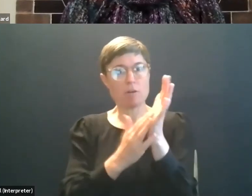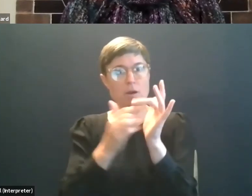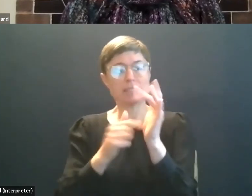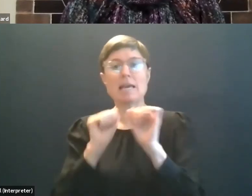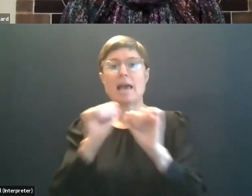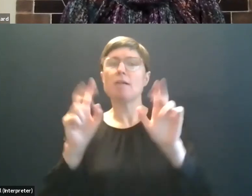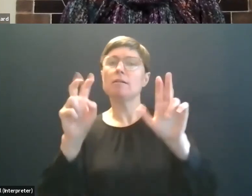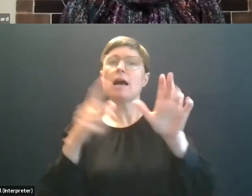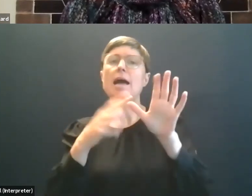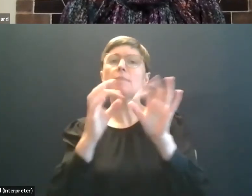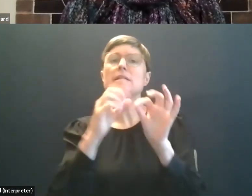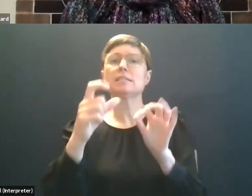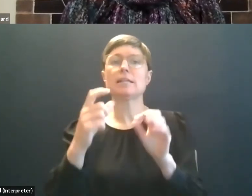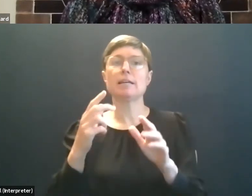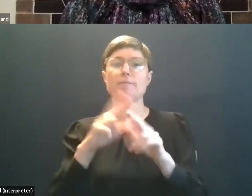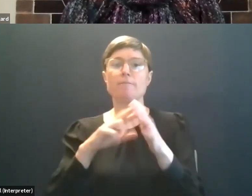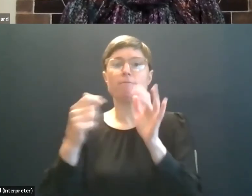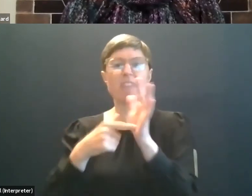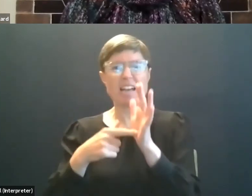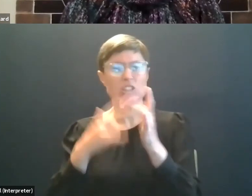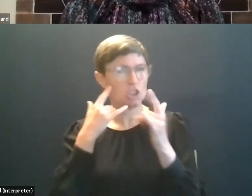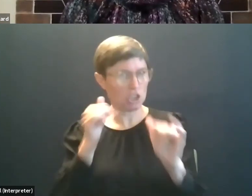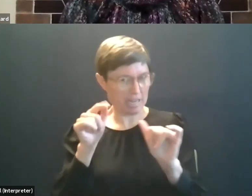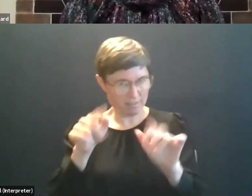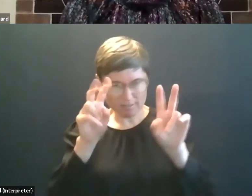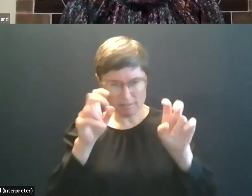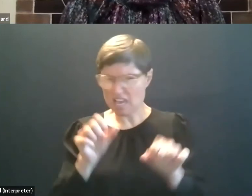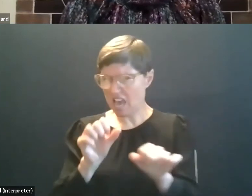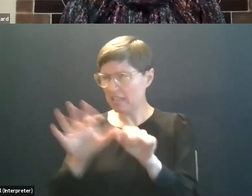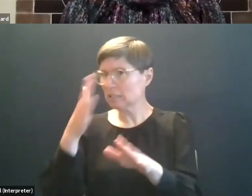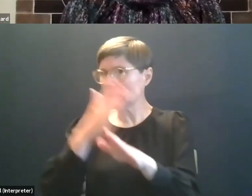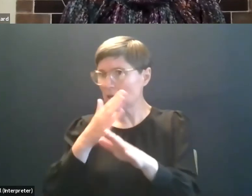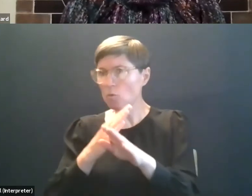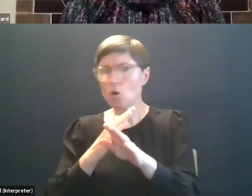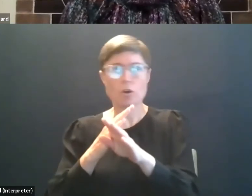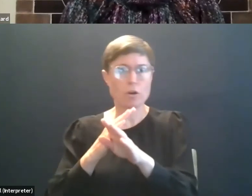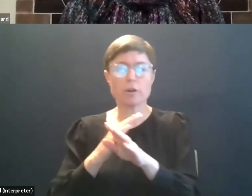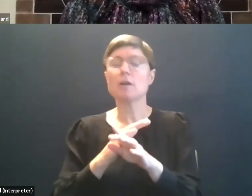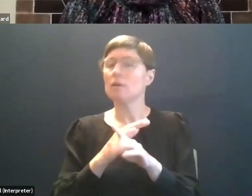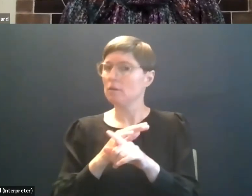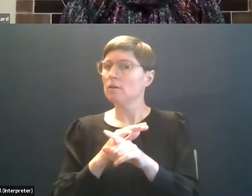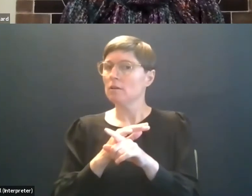that has been undertaking really excellent work to bring both clarity to specific claims